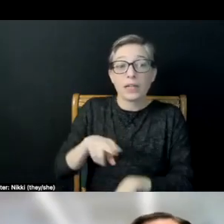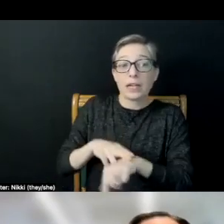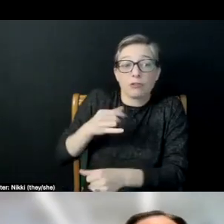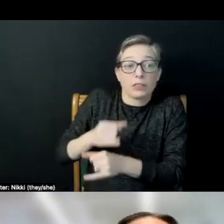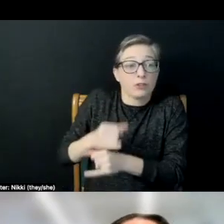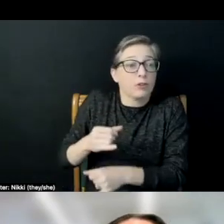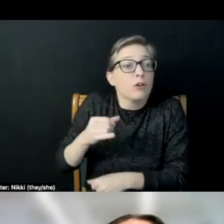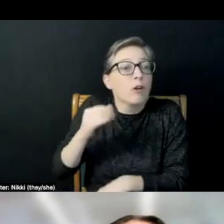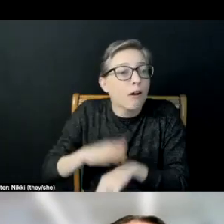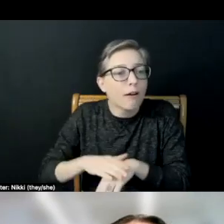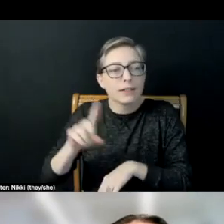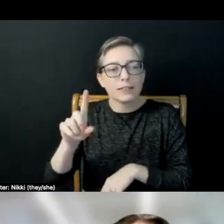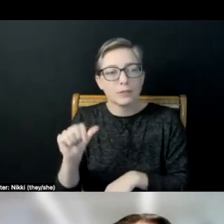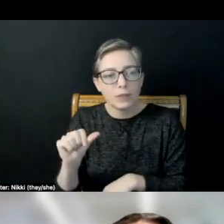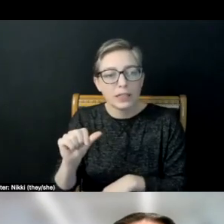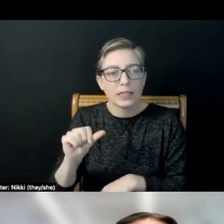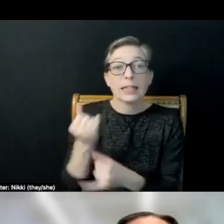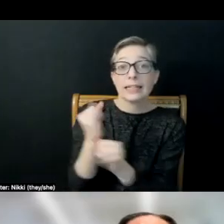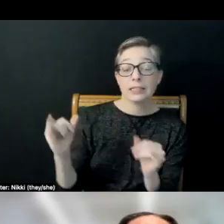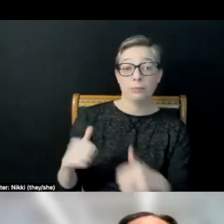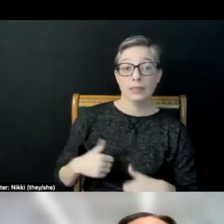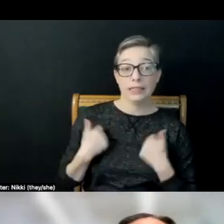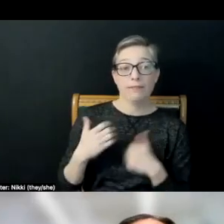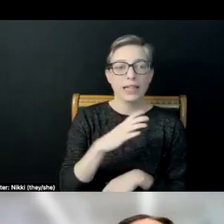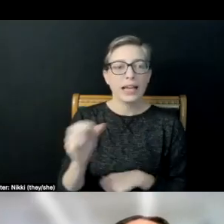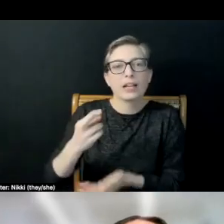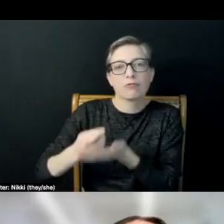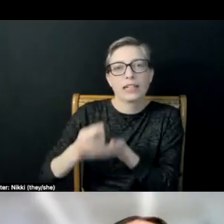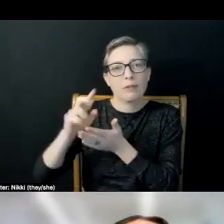We're working under two grants from them, and of course,